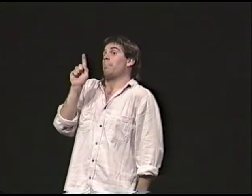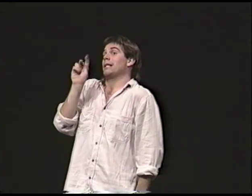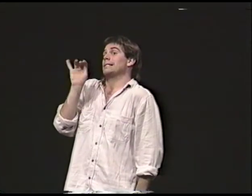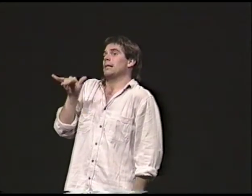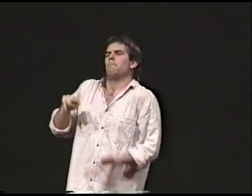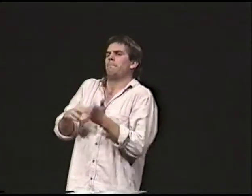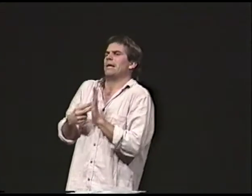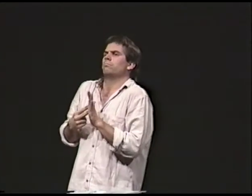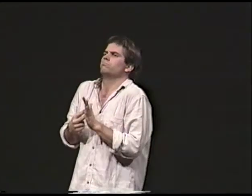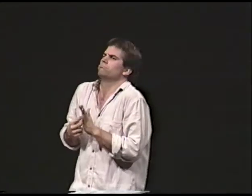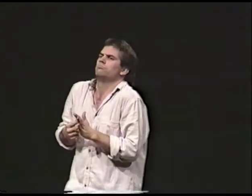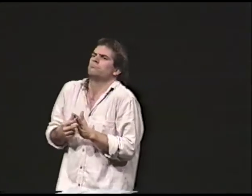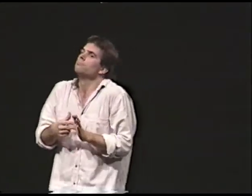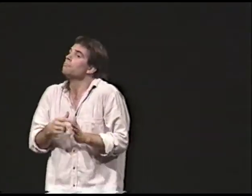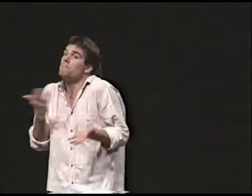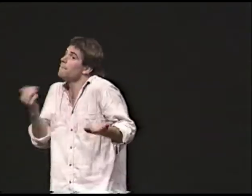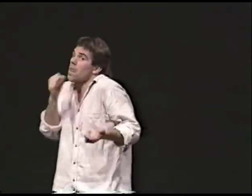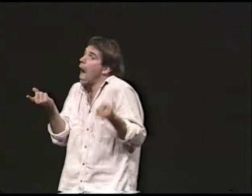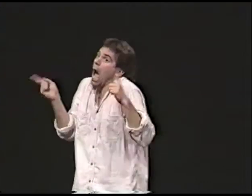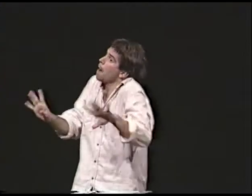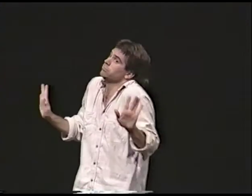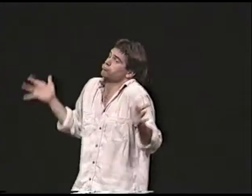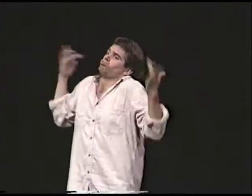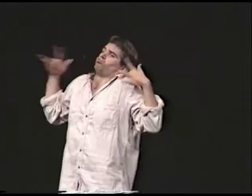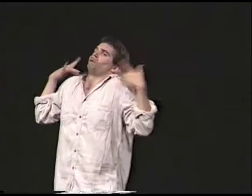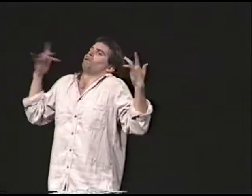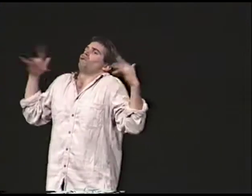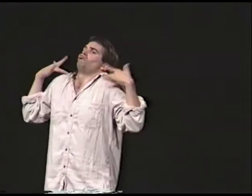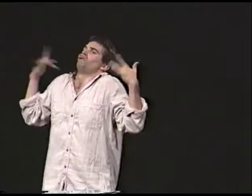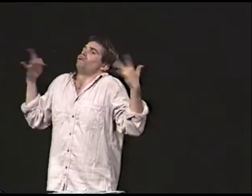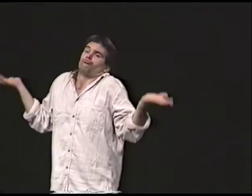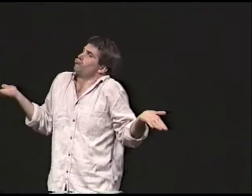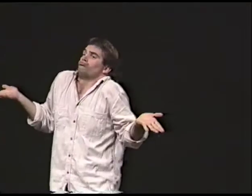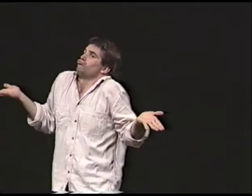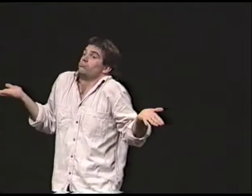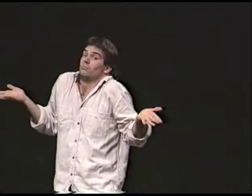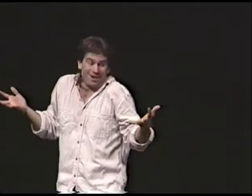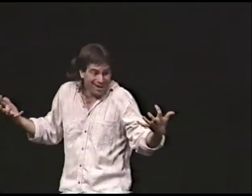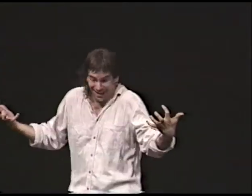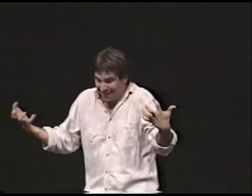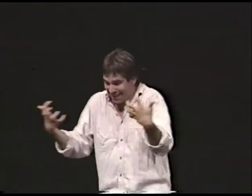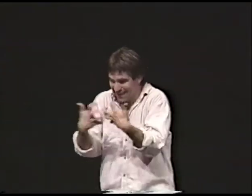And deniability means maybe it didn't happen, or at least you can't prove it.